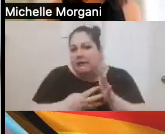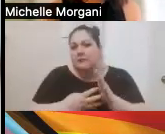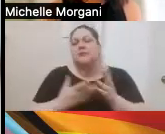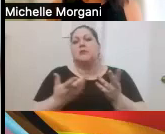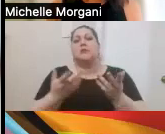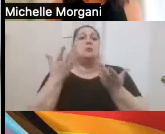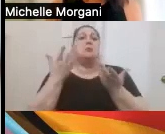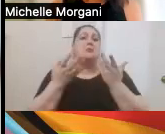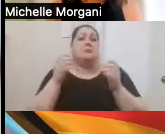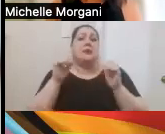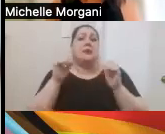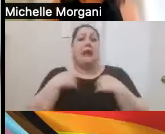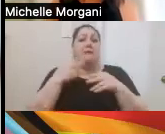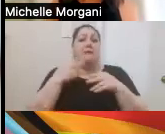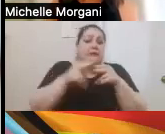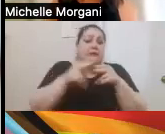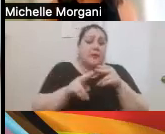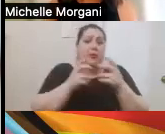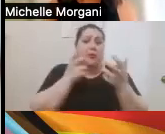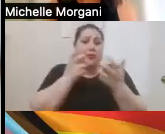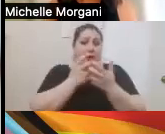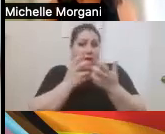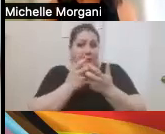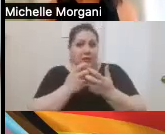So is that piece of taking a break during the program,